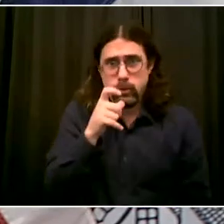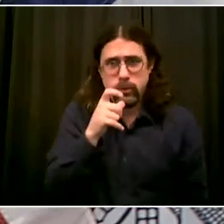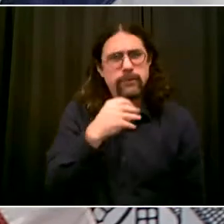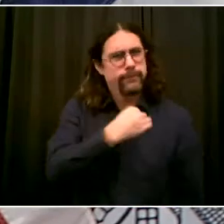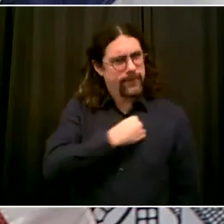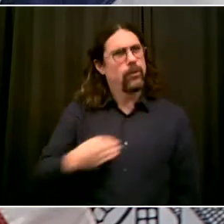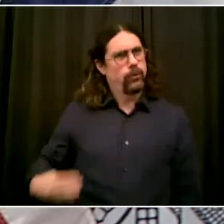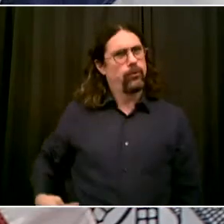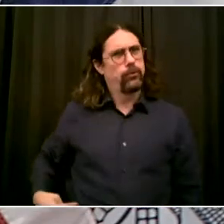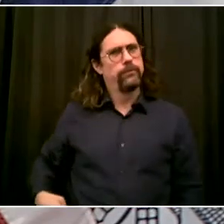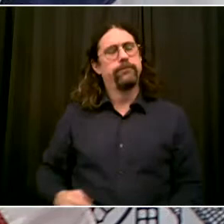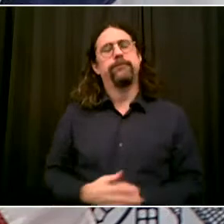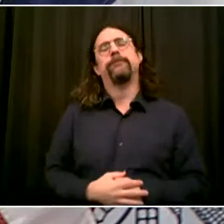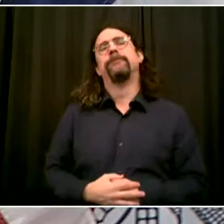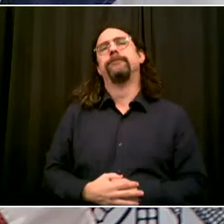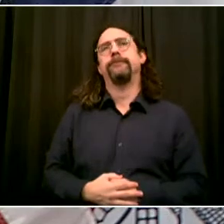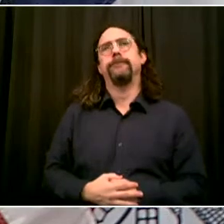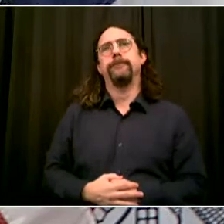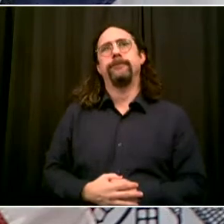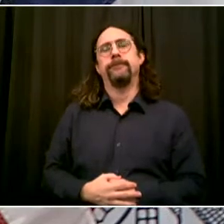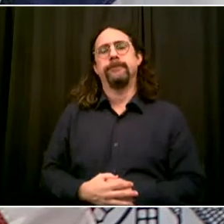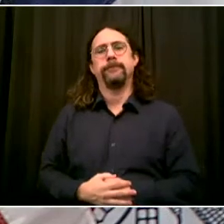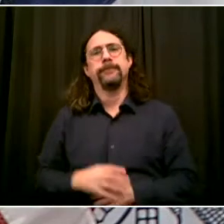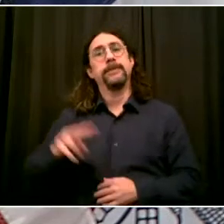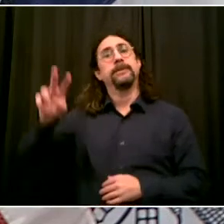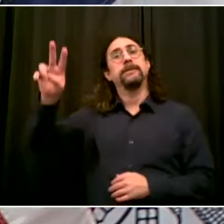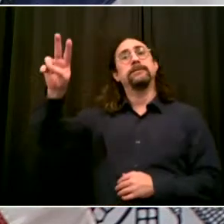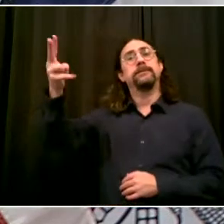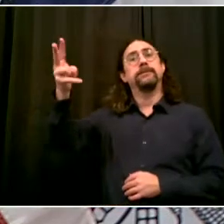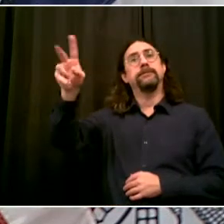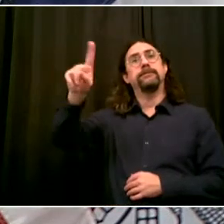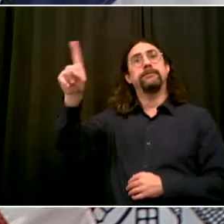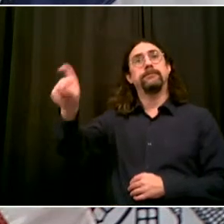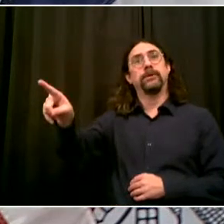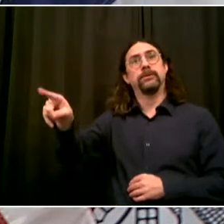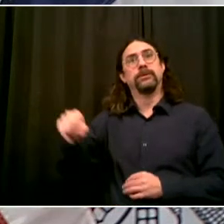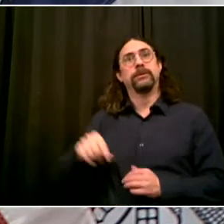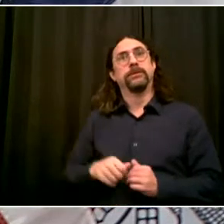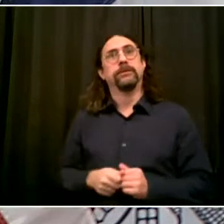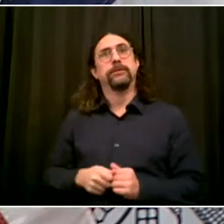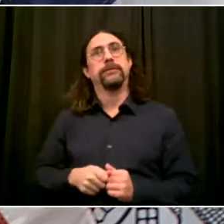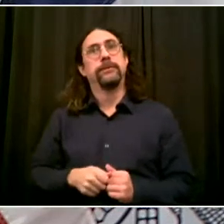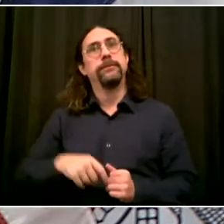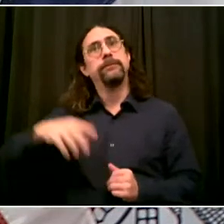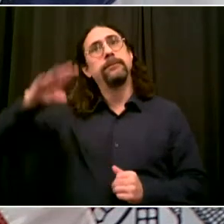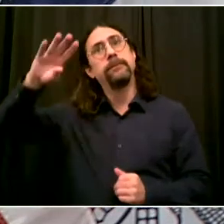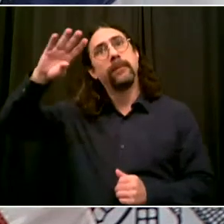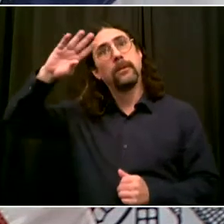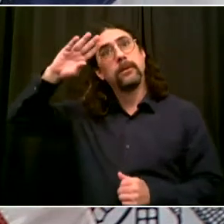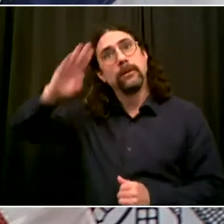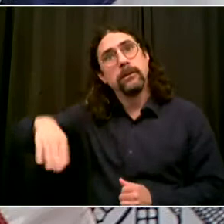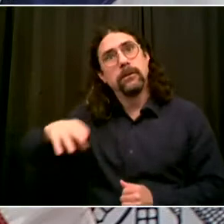HOLD SOMEONE ACCOUNTABLE AND THAT SHOULD BE THE MAYOR. GO AHEAD. ISSUE REOPENING SCHOOL, I KNOW YOU'VE TALKED ABOUT THE STAGE RROPEENENING EELMEMETNTN ARY SCHOOL, HOW SOON